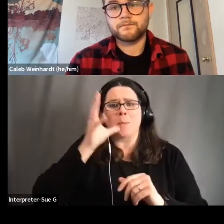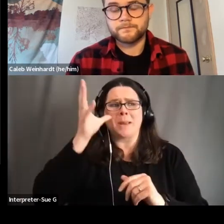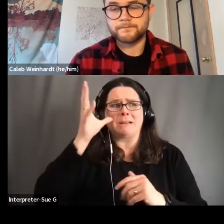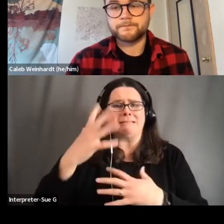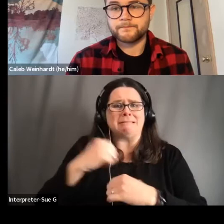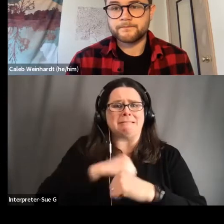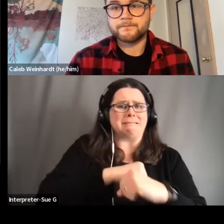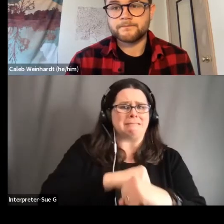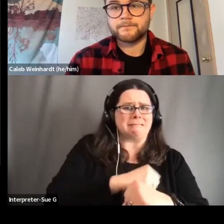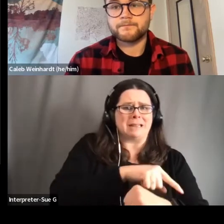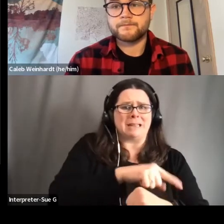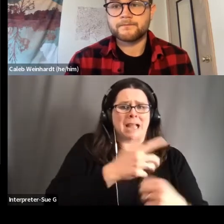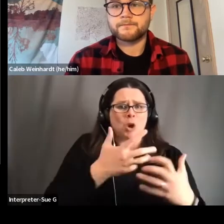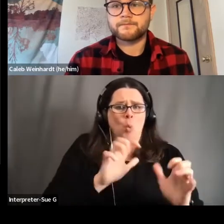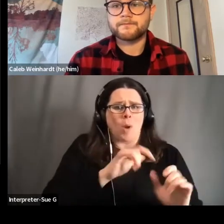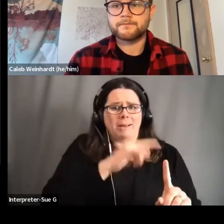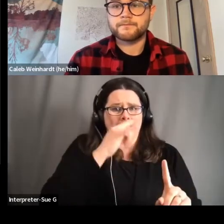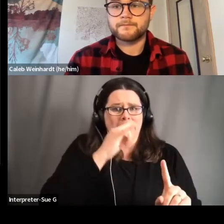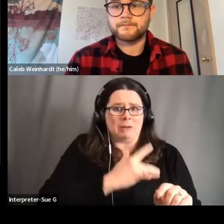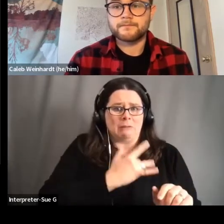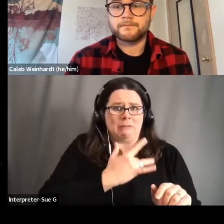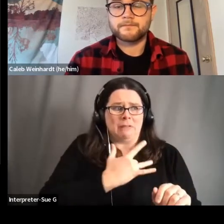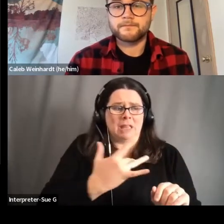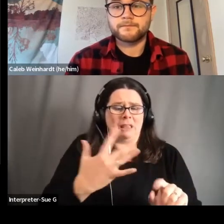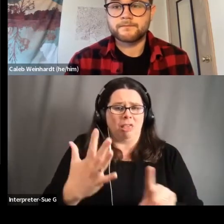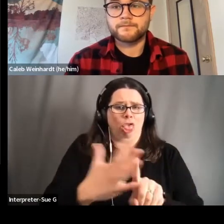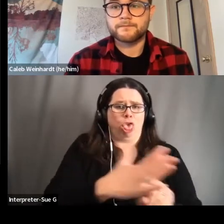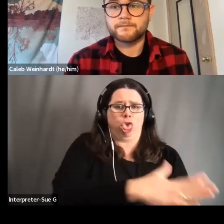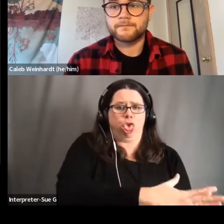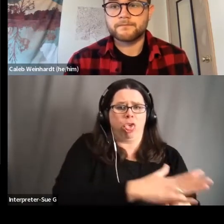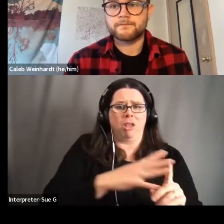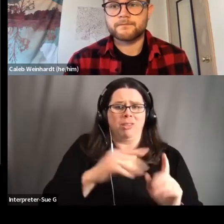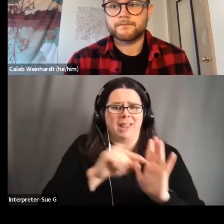not to feel the weight of the negativity of the world?